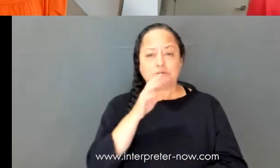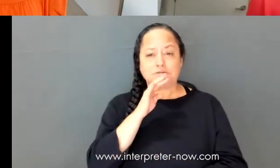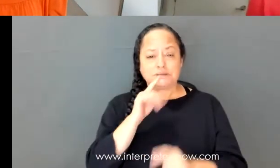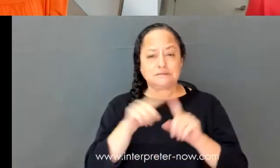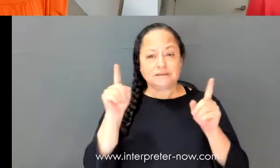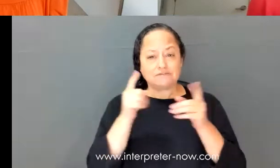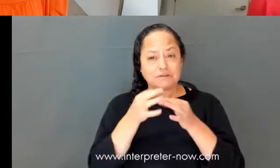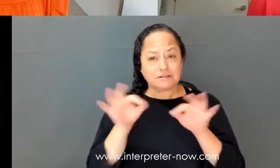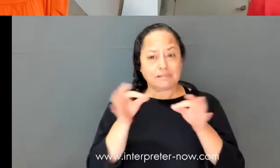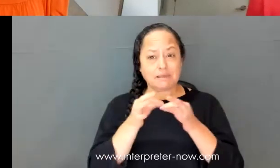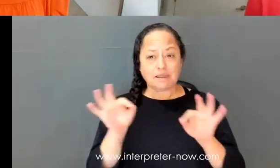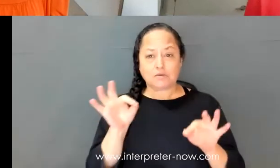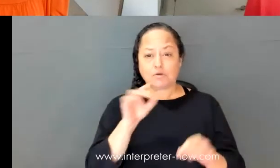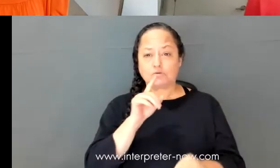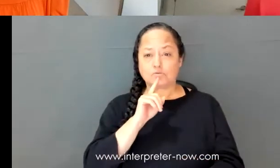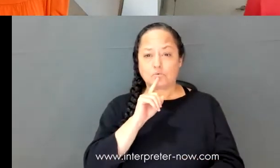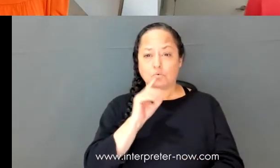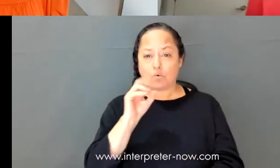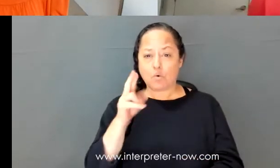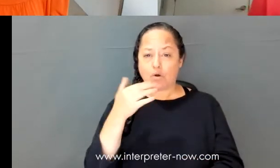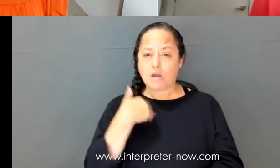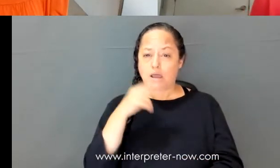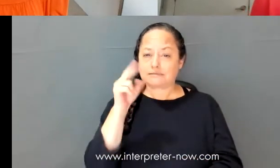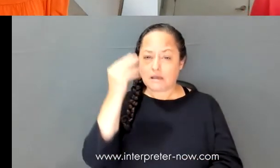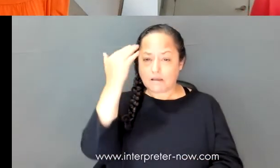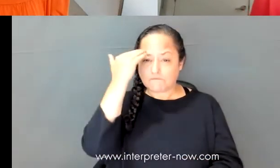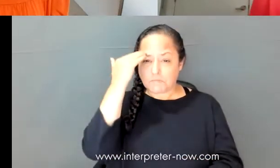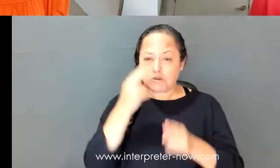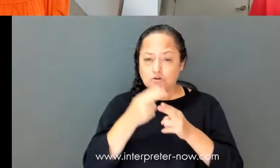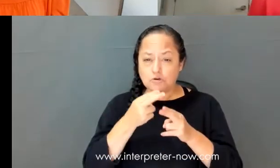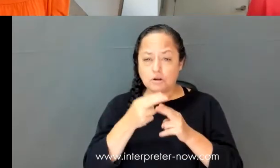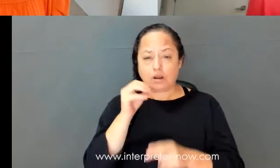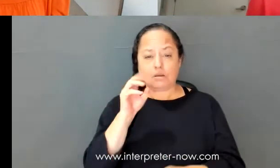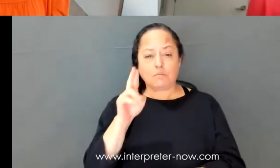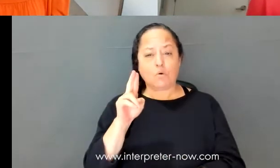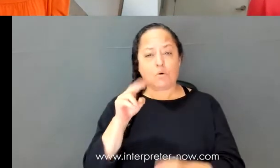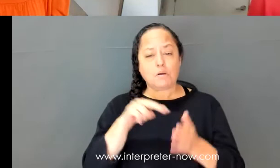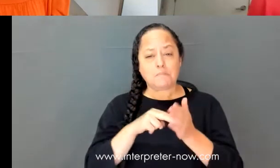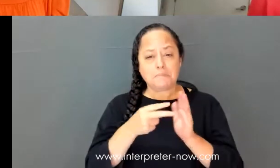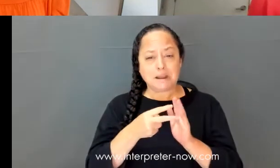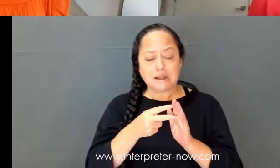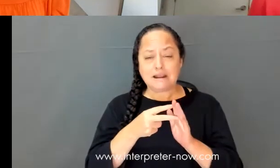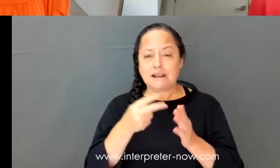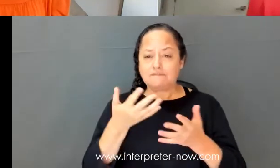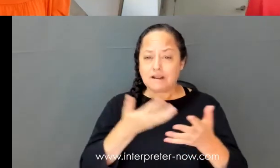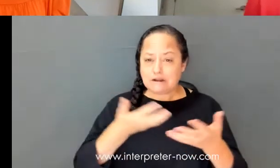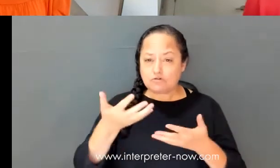or has an unfamiliar name or meaningfully had any interactions with someone who's different.